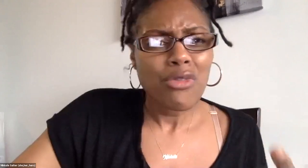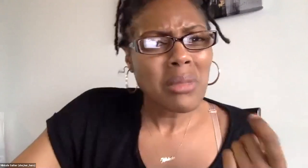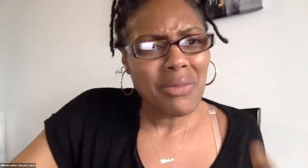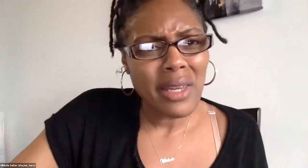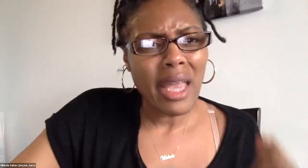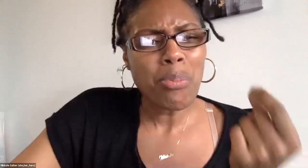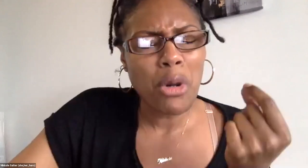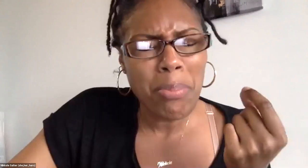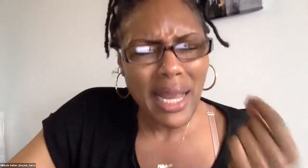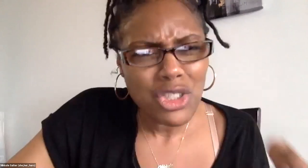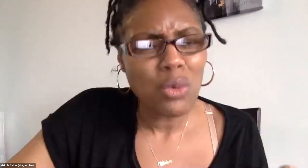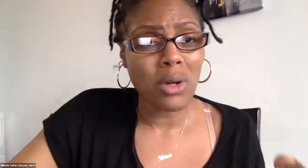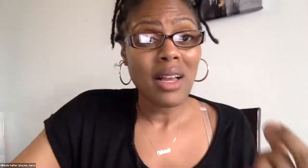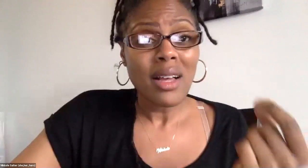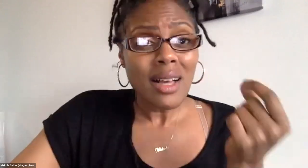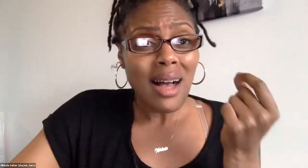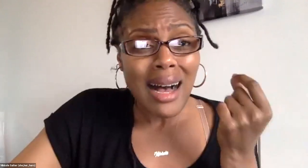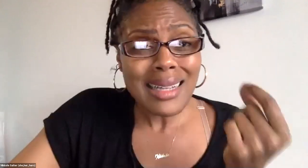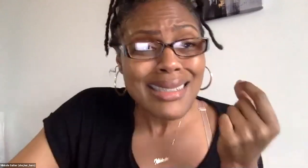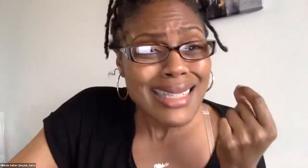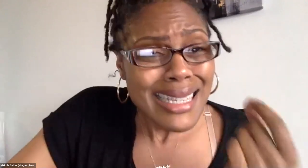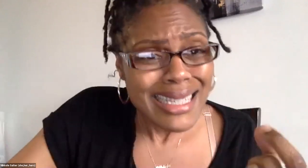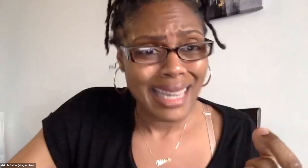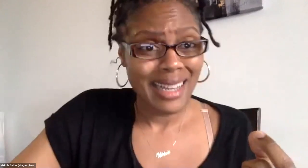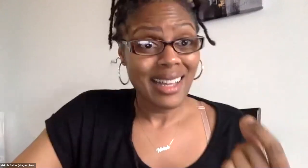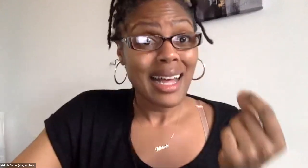from living a perpetual, unceasing lie.